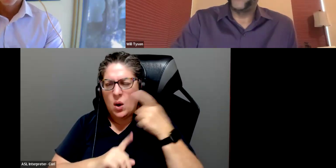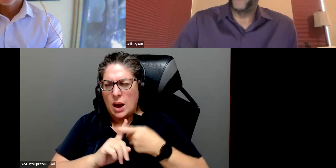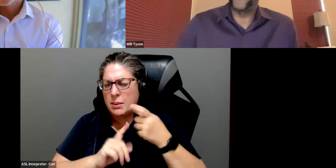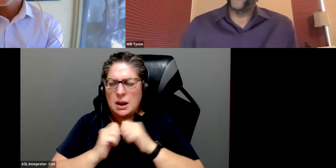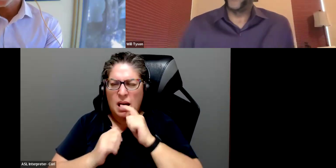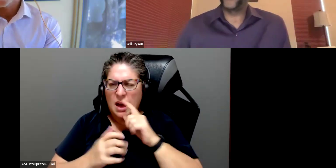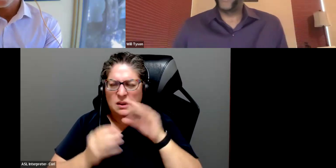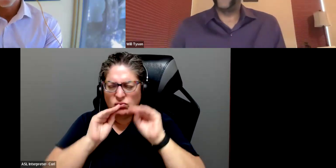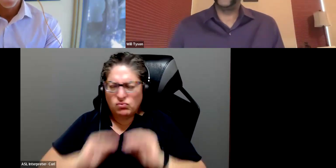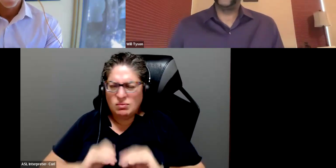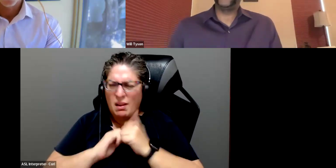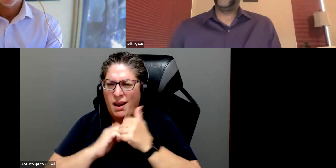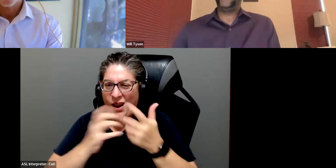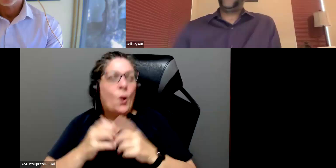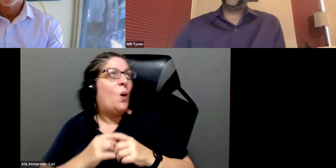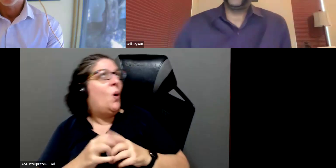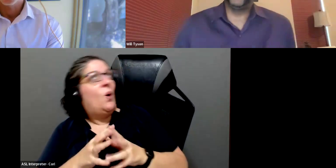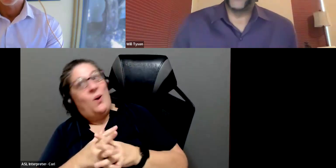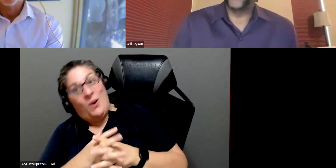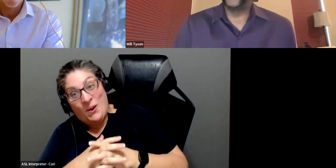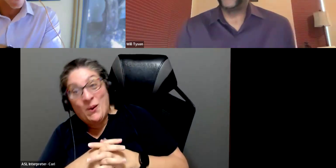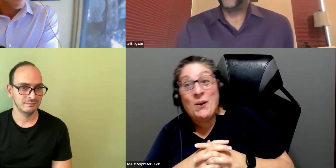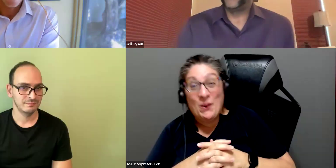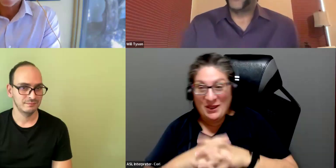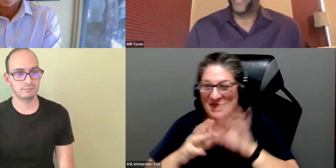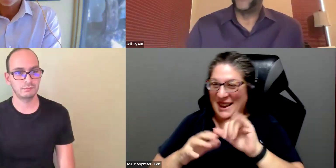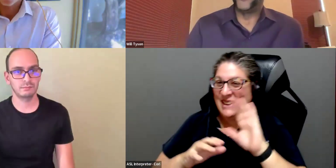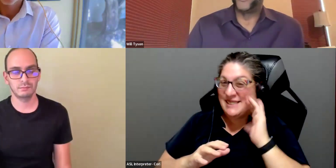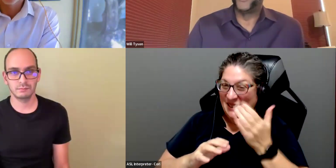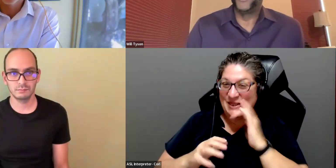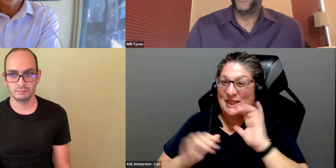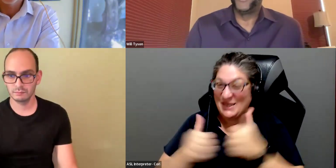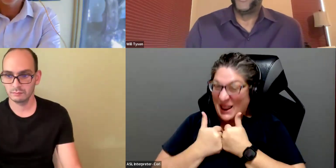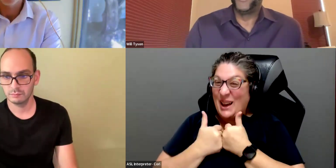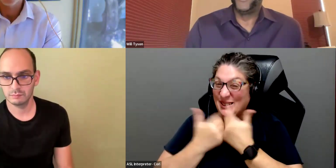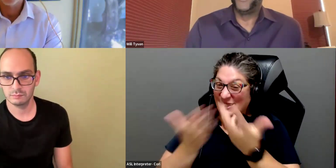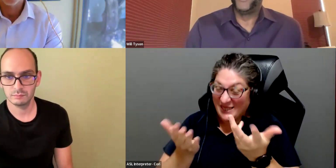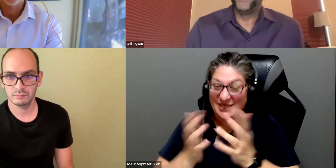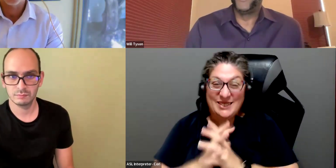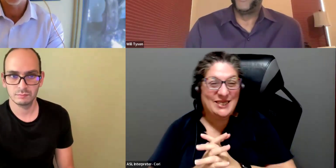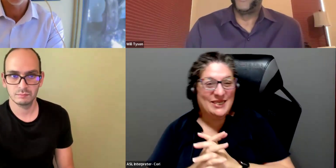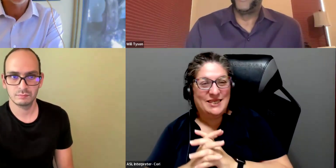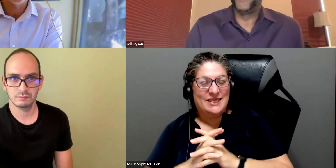that together? That seems like a challenge. Let's go into the weeds on this one because